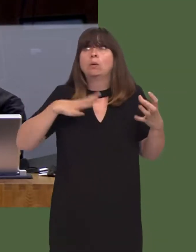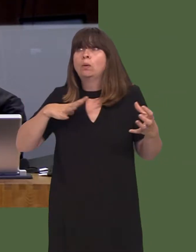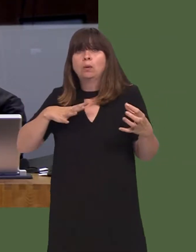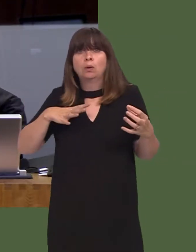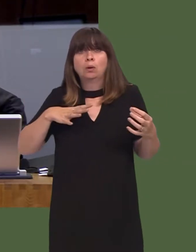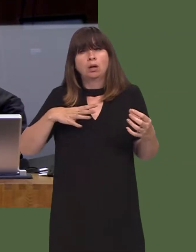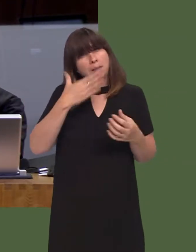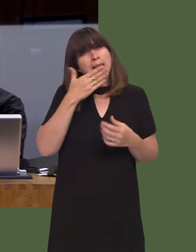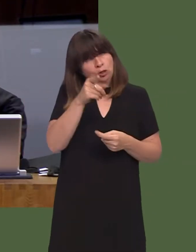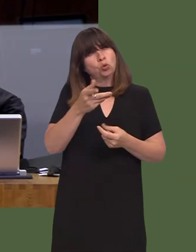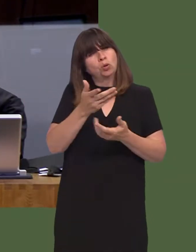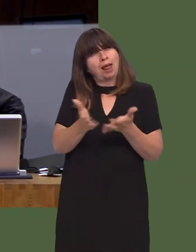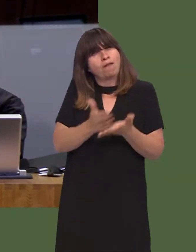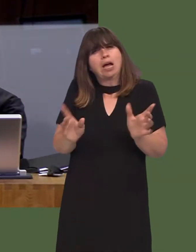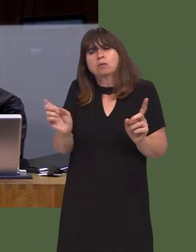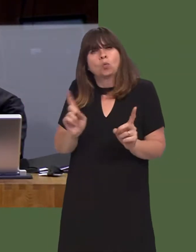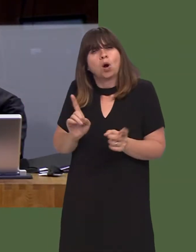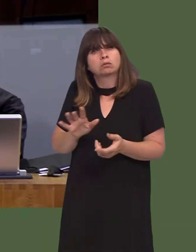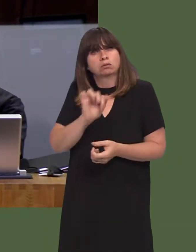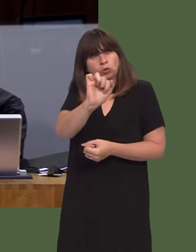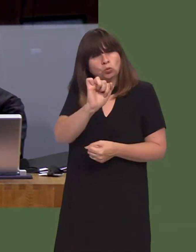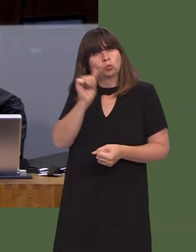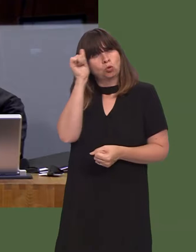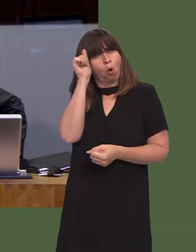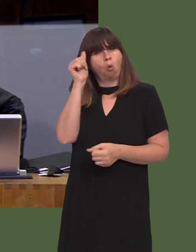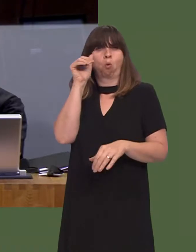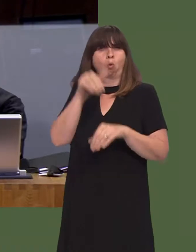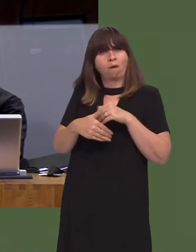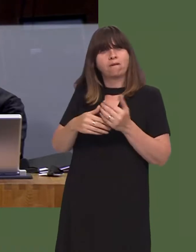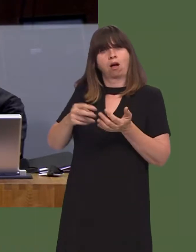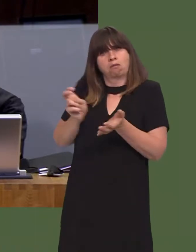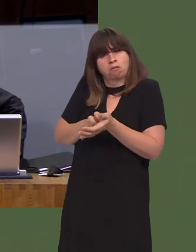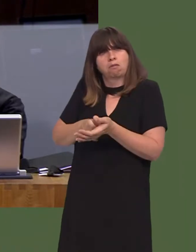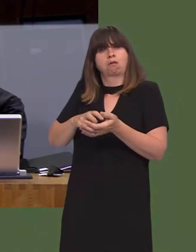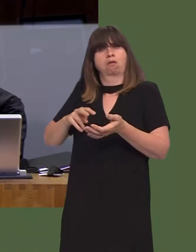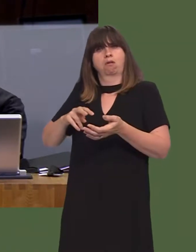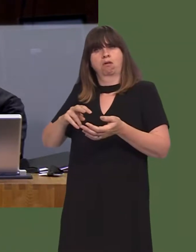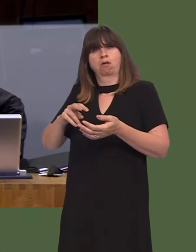boards. Are you in a position to clarify the position on your understanding of arrangements,